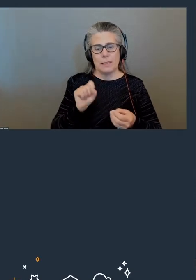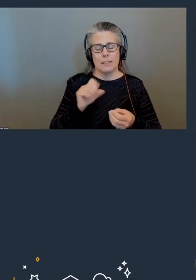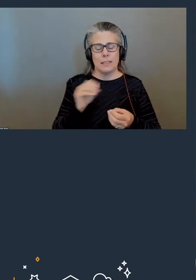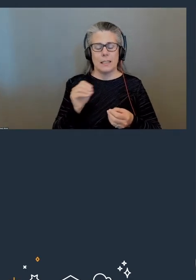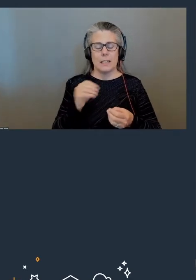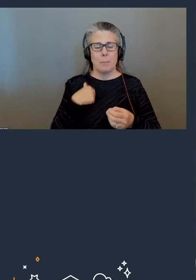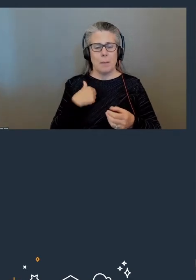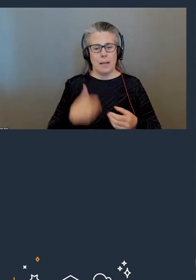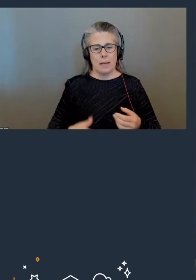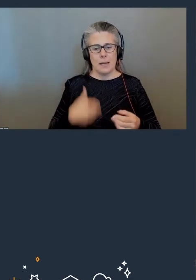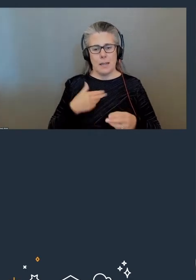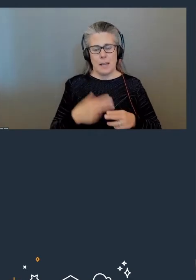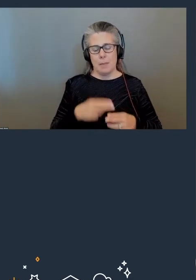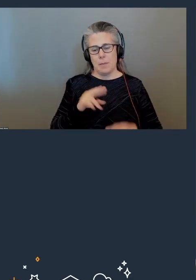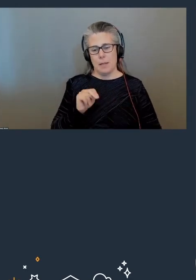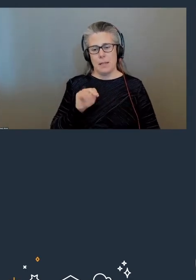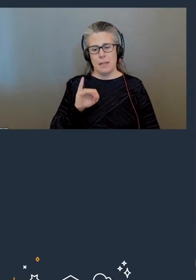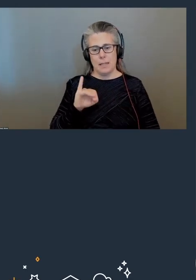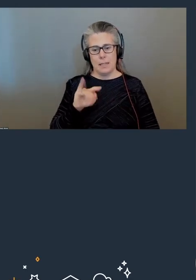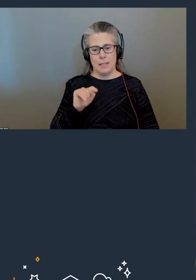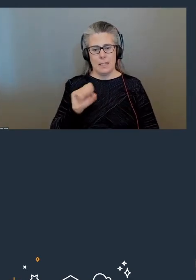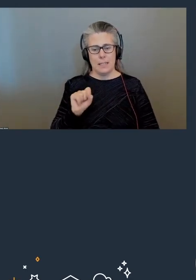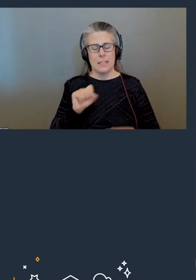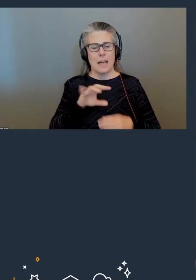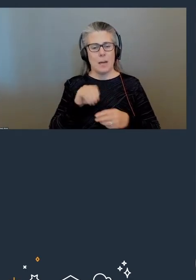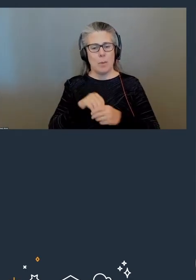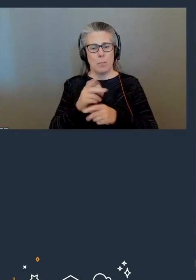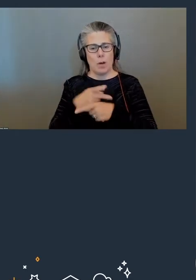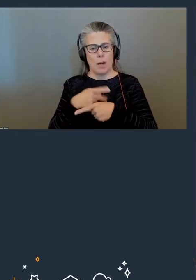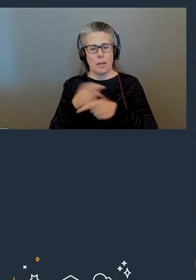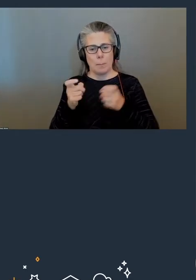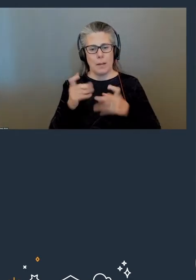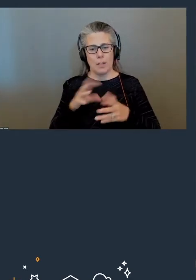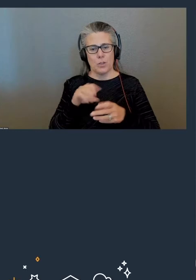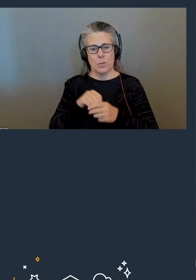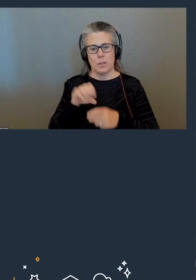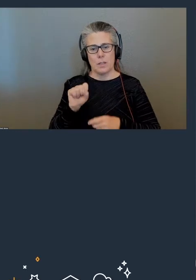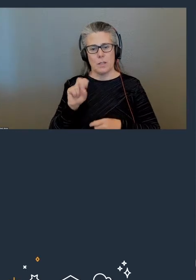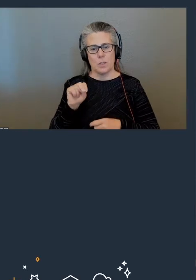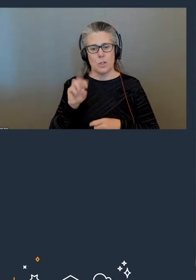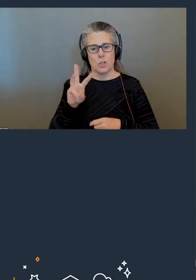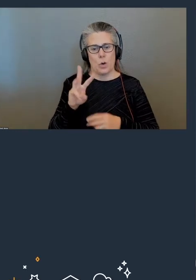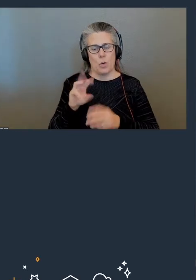and I'm a Product Manager in the Snow Services Family. And today, I'm gonna talk about how Snow Family gives you the tools